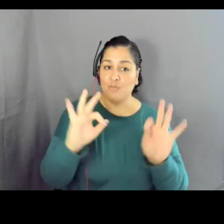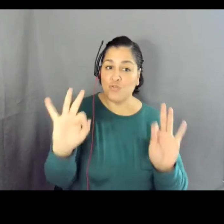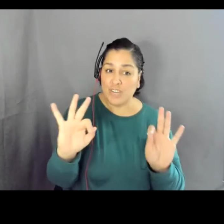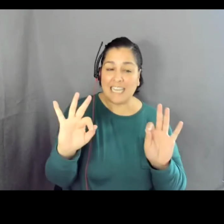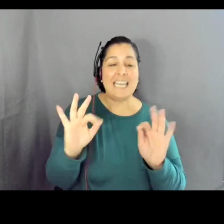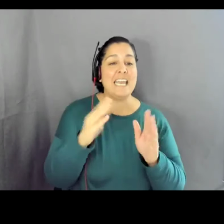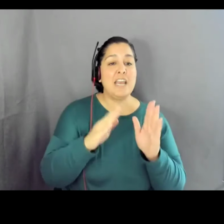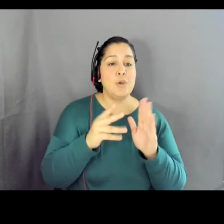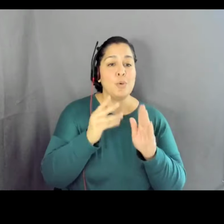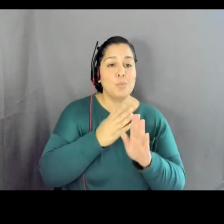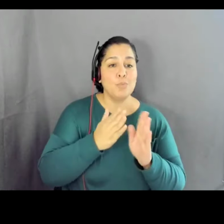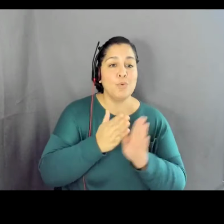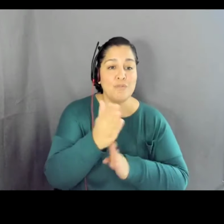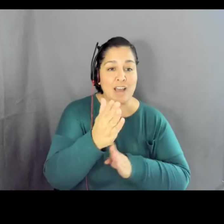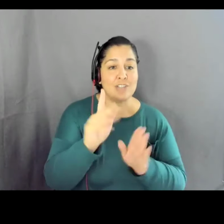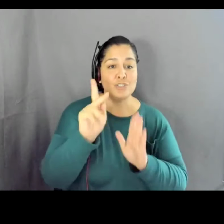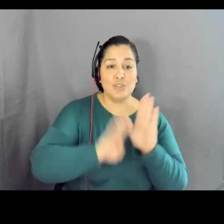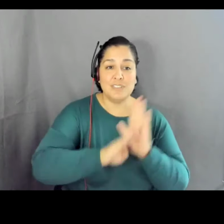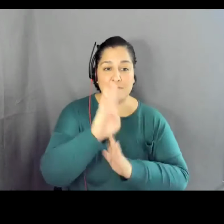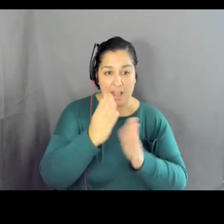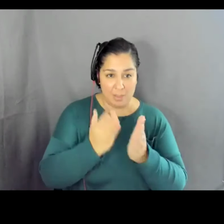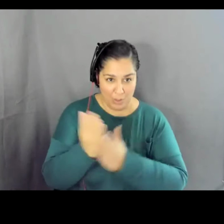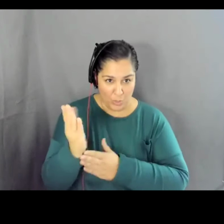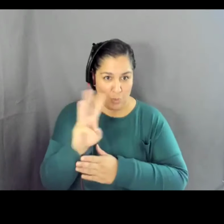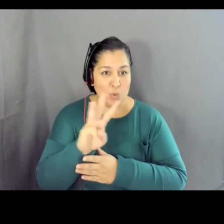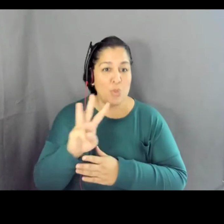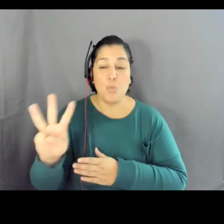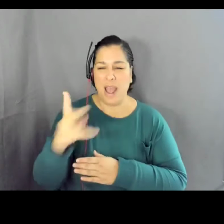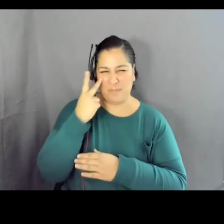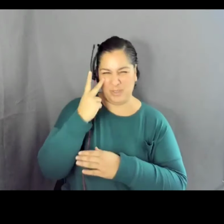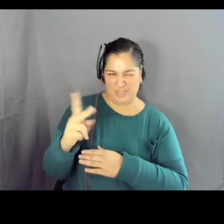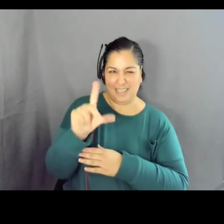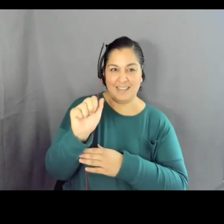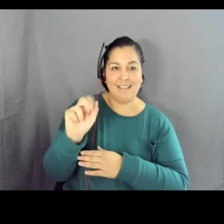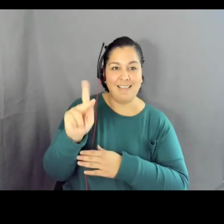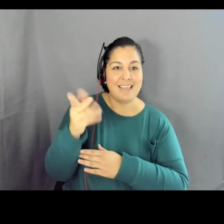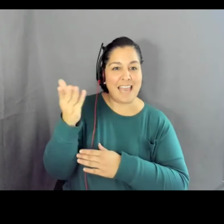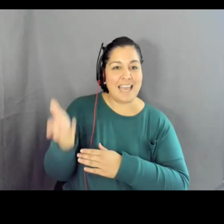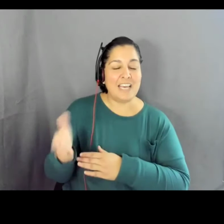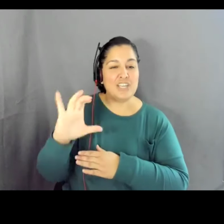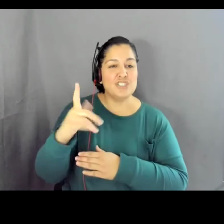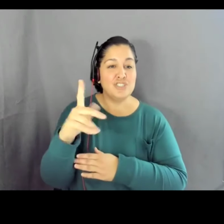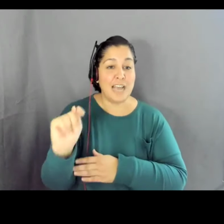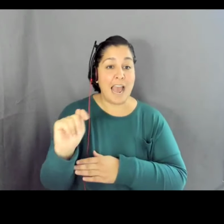You can see a link to the Curriculum in the chat. Our first course is representing your work, a toolkit